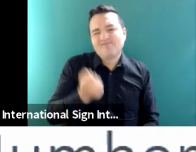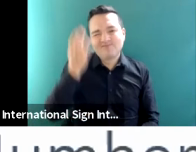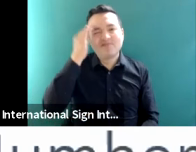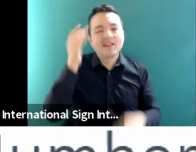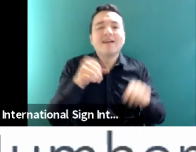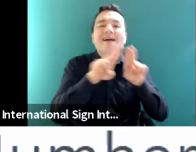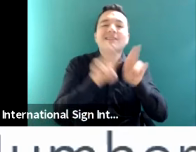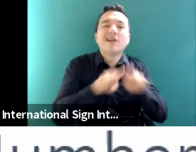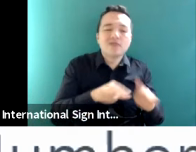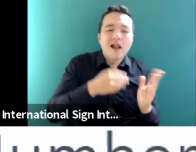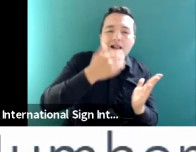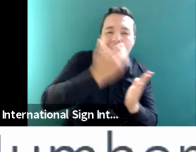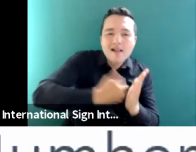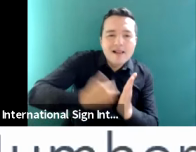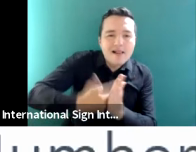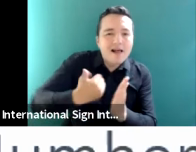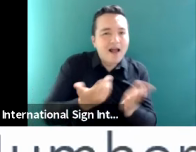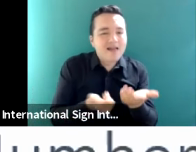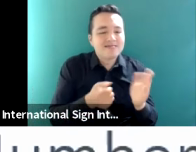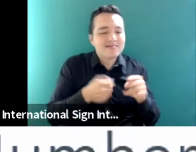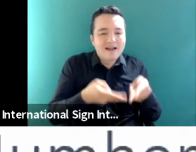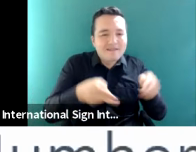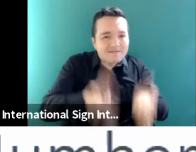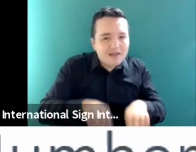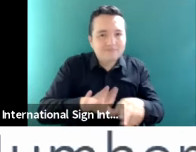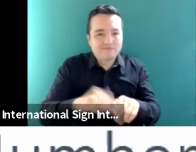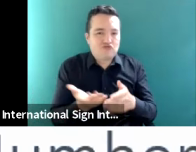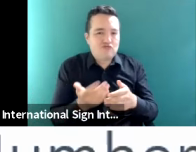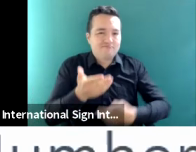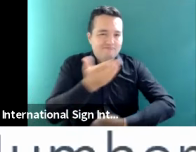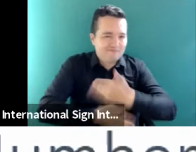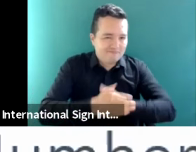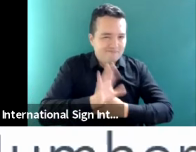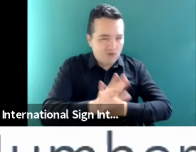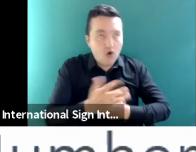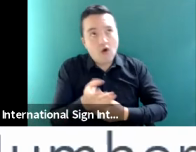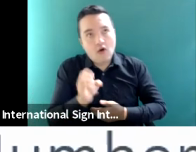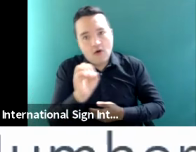However, it cannot be accurate not to share this very important piece of information.